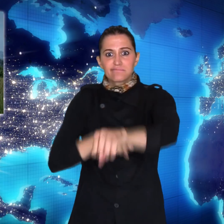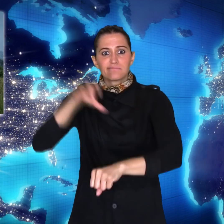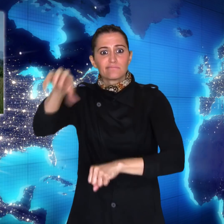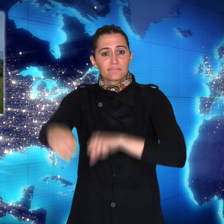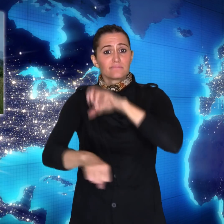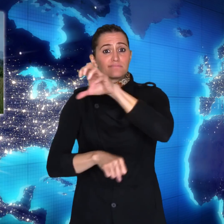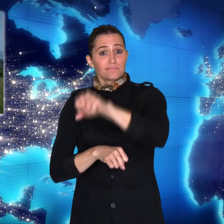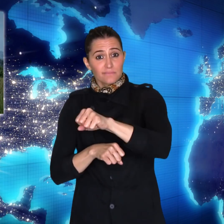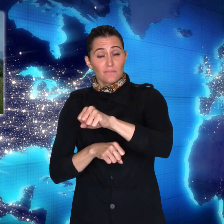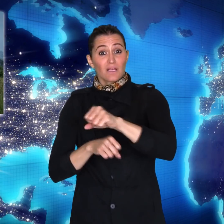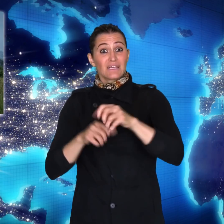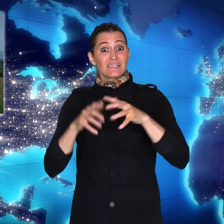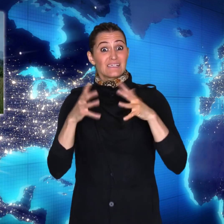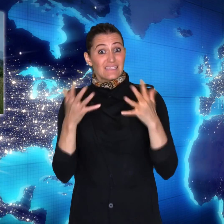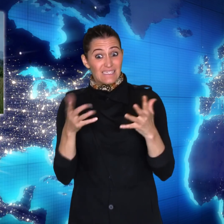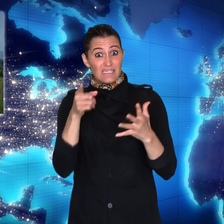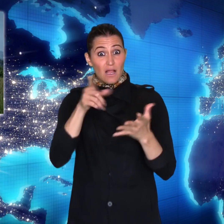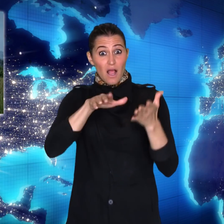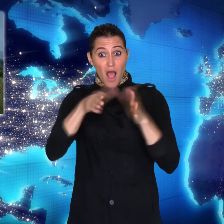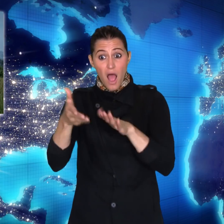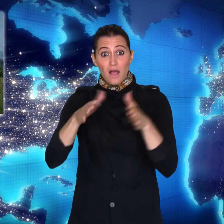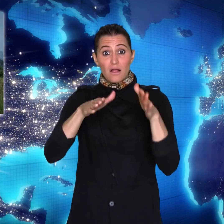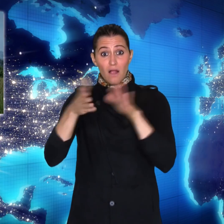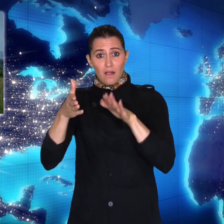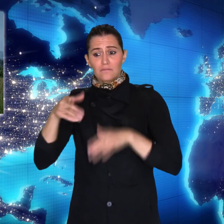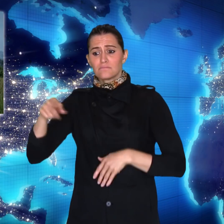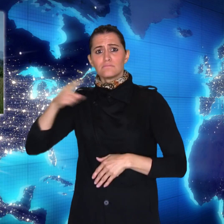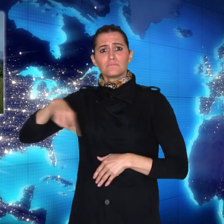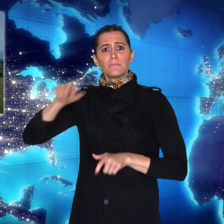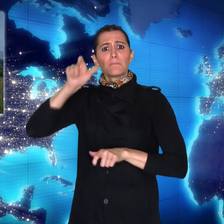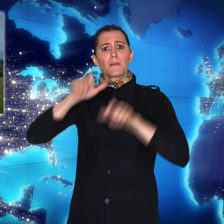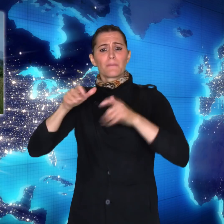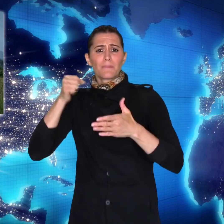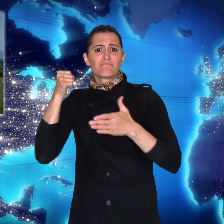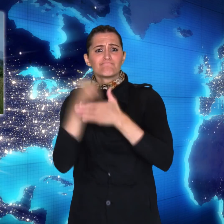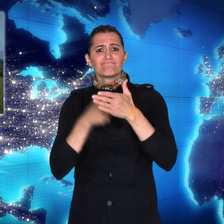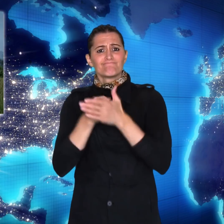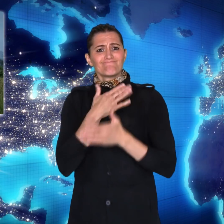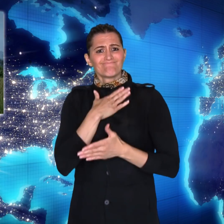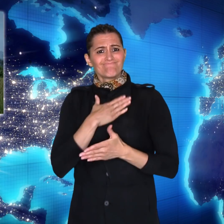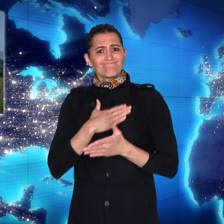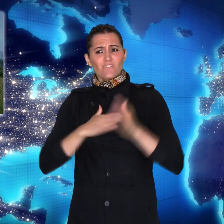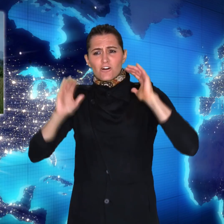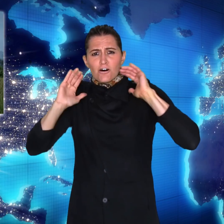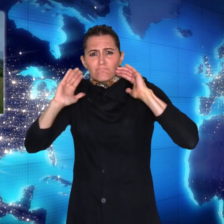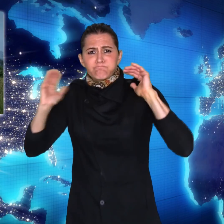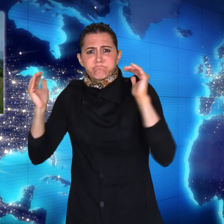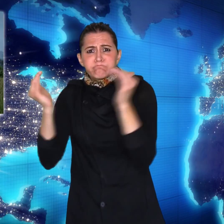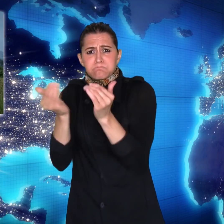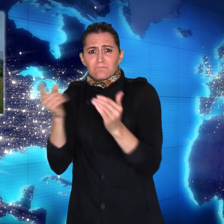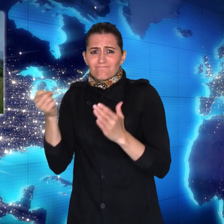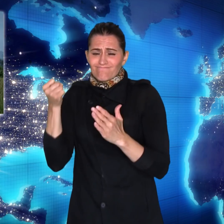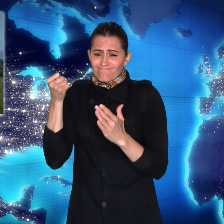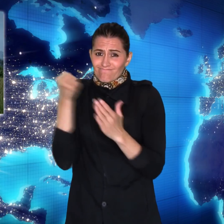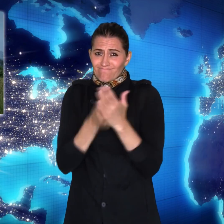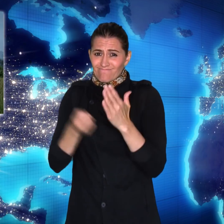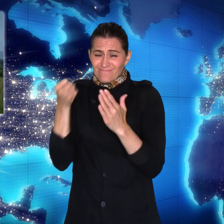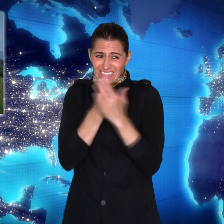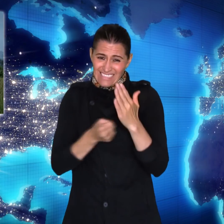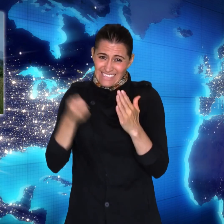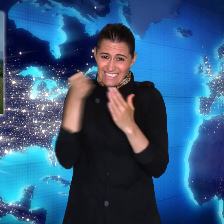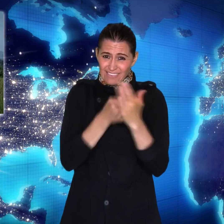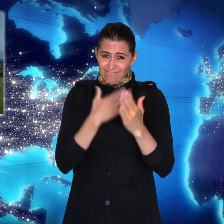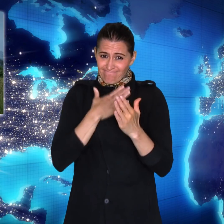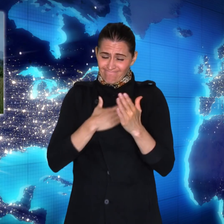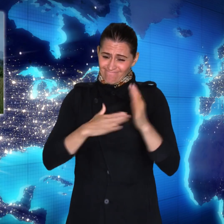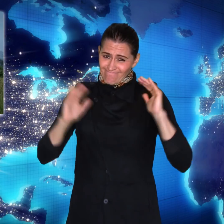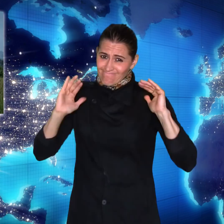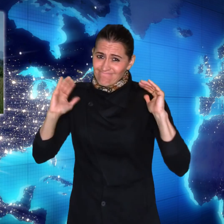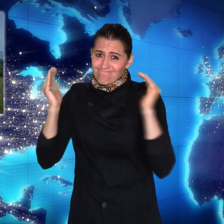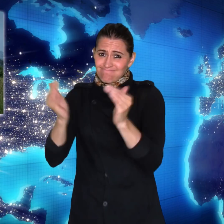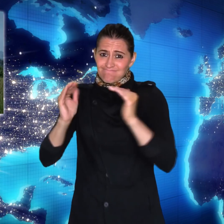The World Wildlife Fund program allows